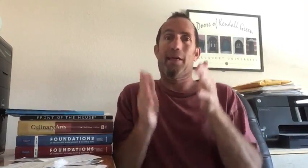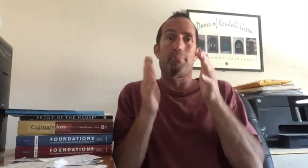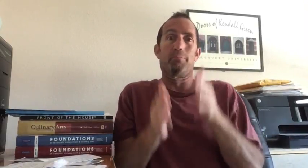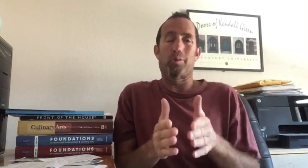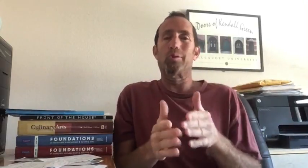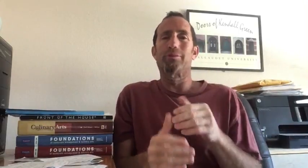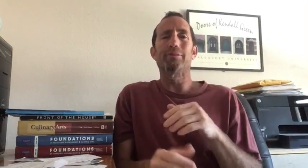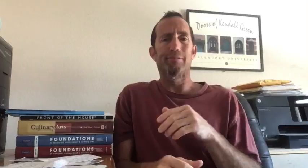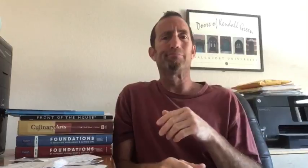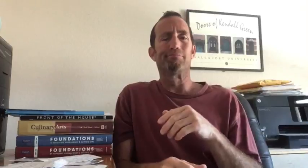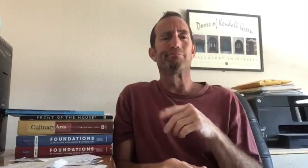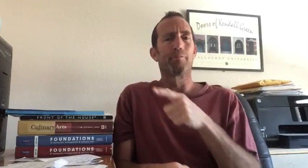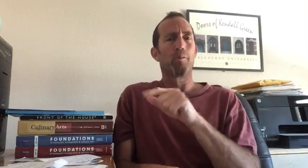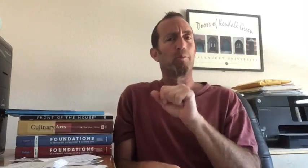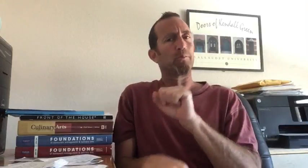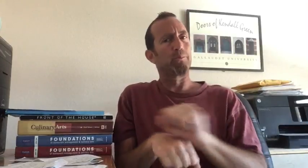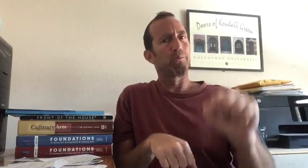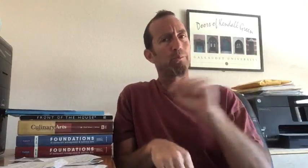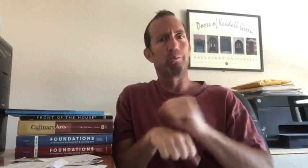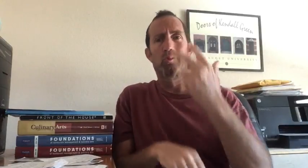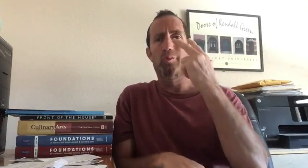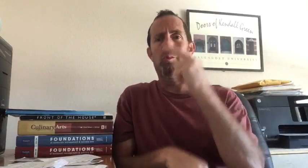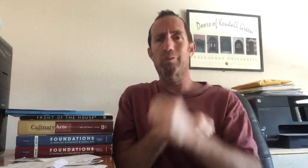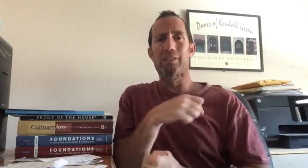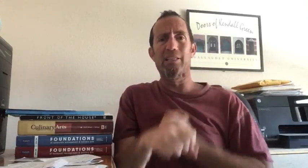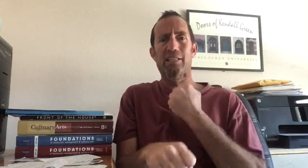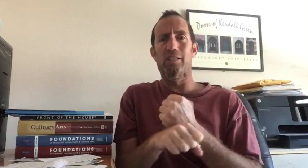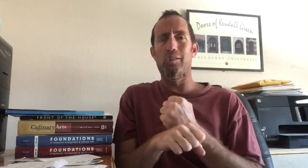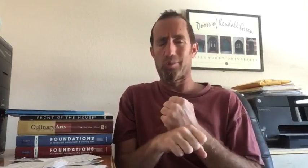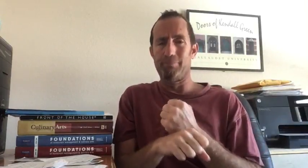because this student has worked hard over the past